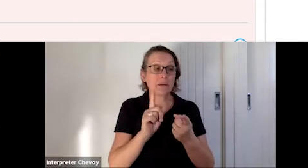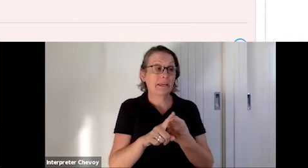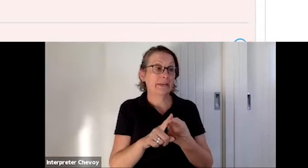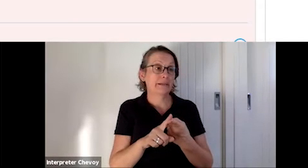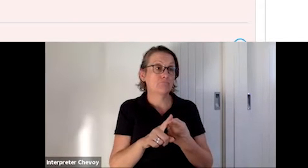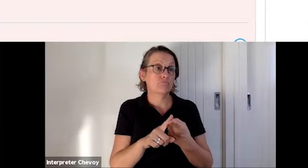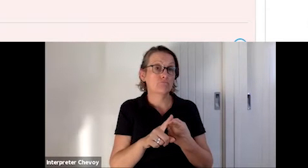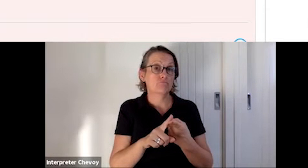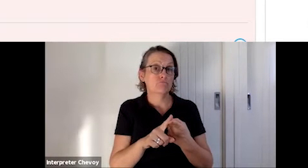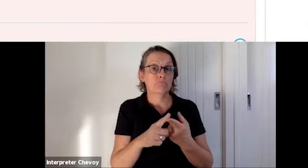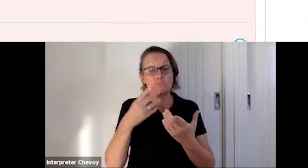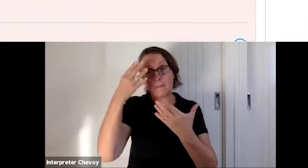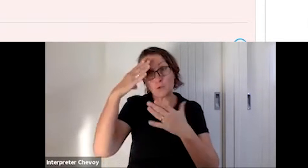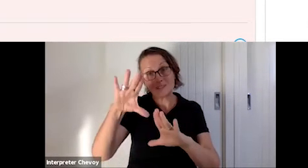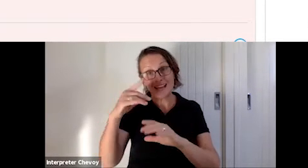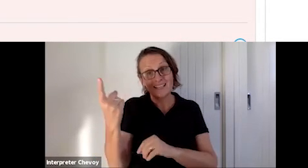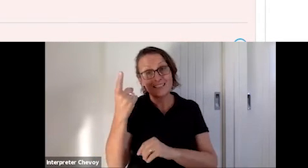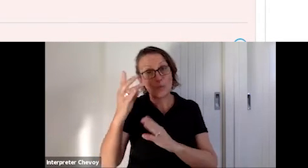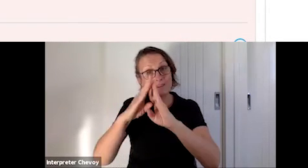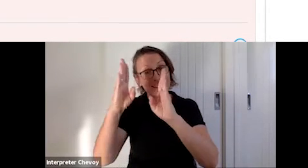you're staying at someone's house instead of paying for accommodation,